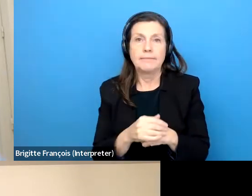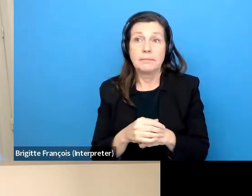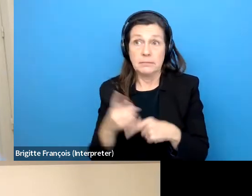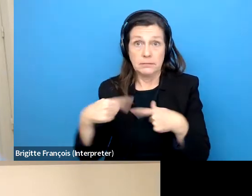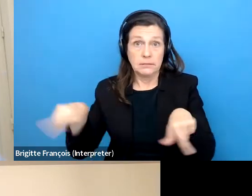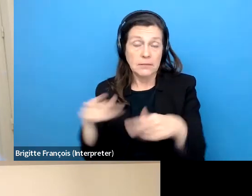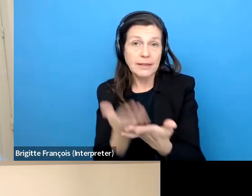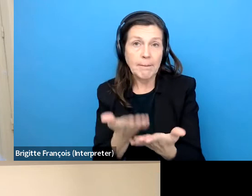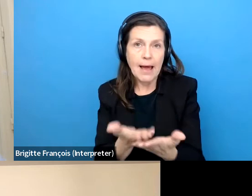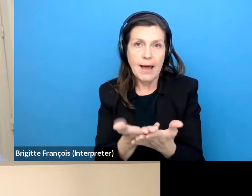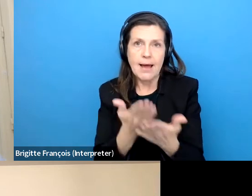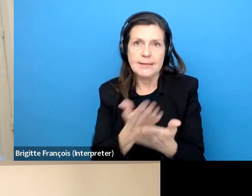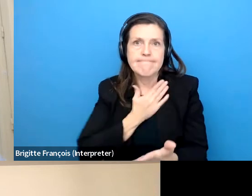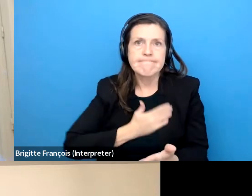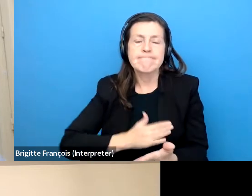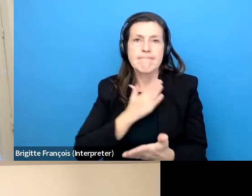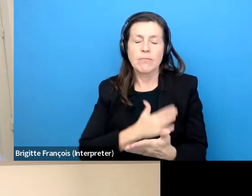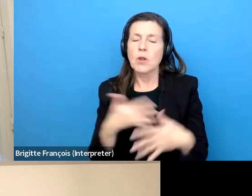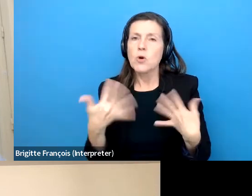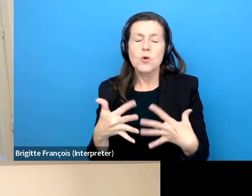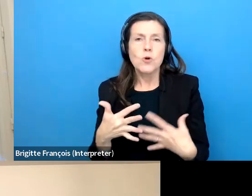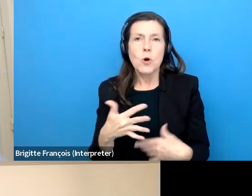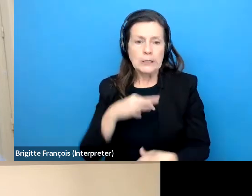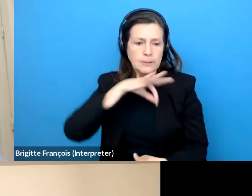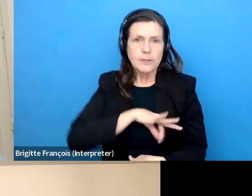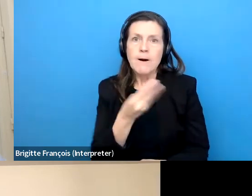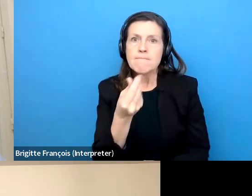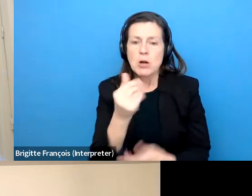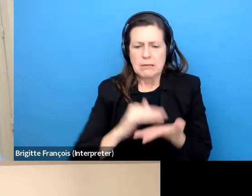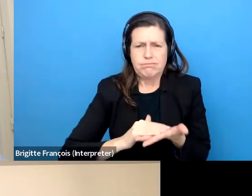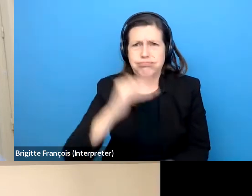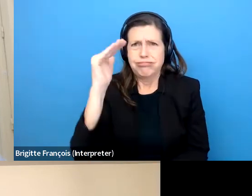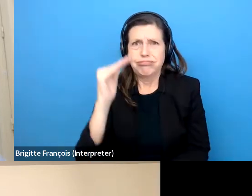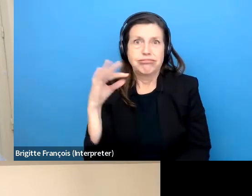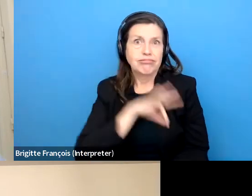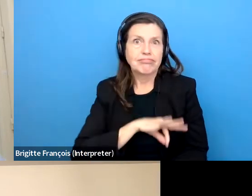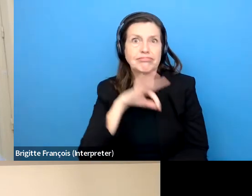Massive financial gains, there are few risks due to the impunity